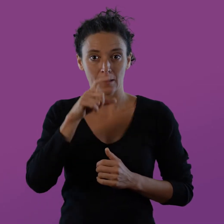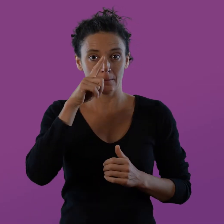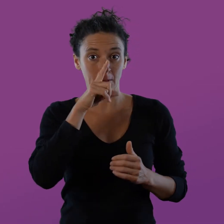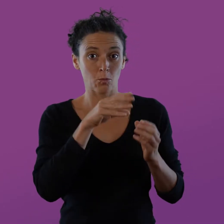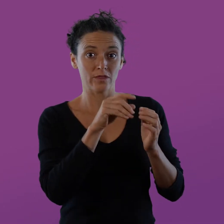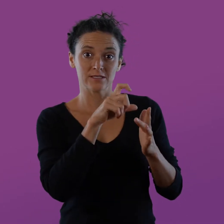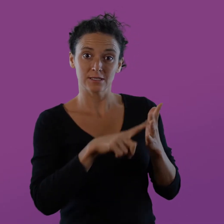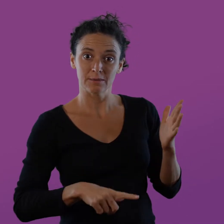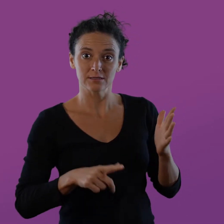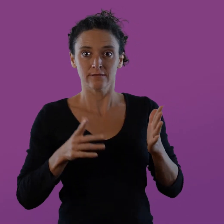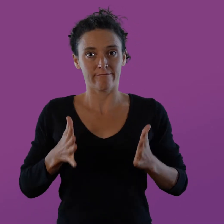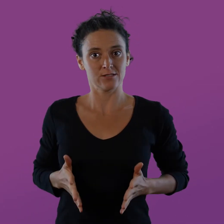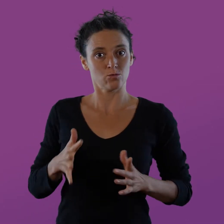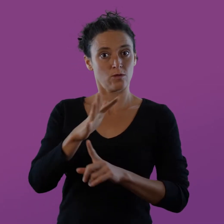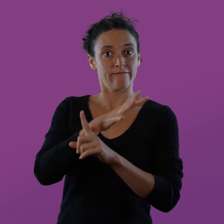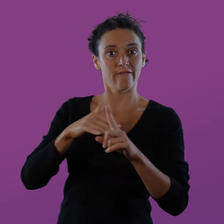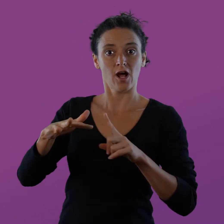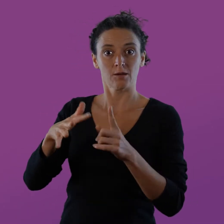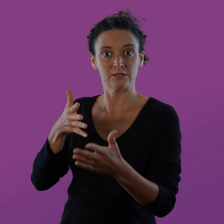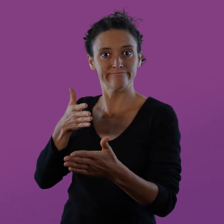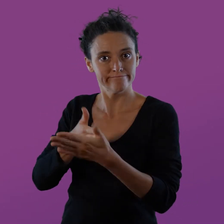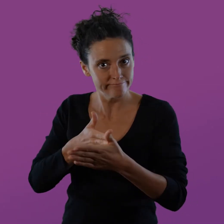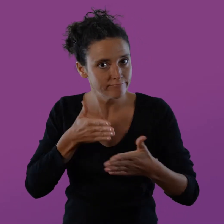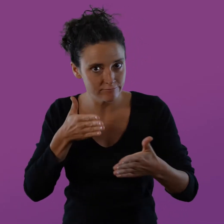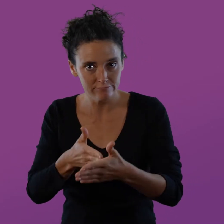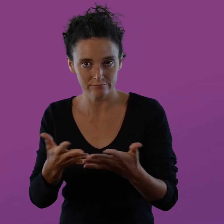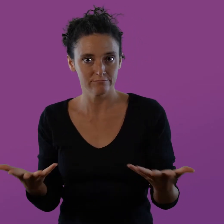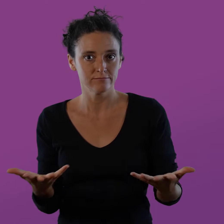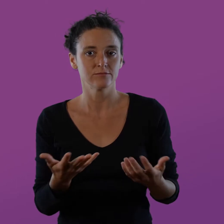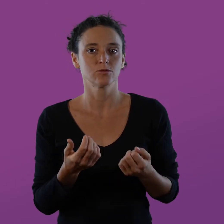The principles of universal access and inclusion for people with disability are -